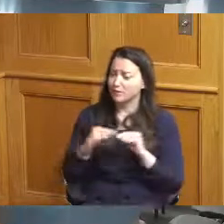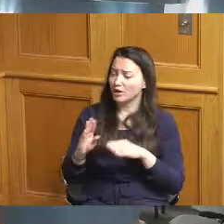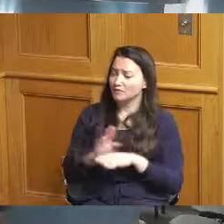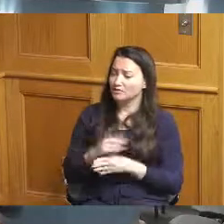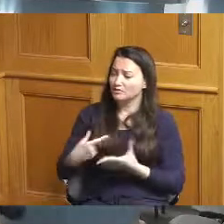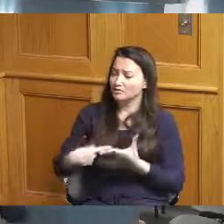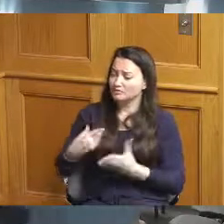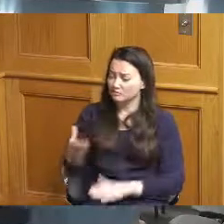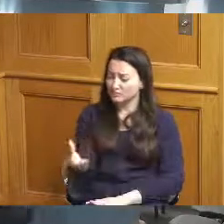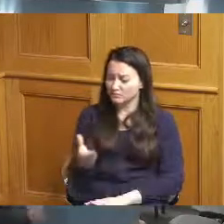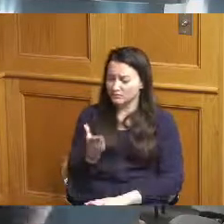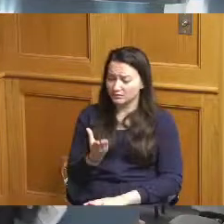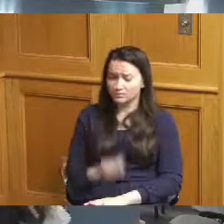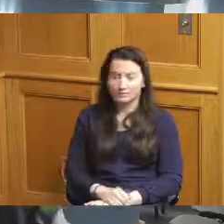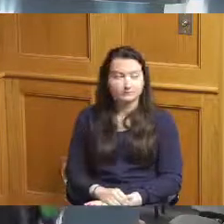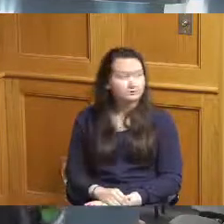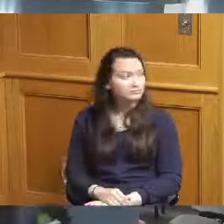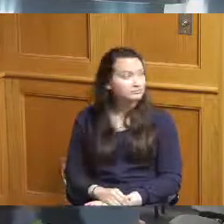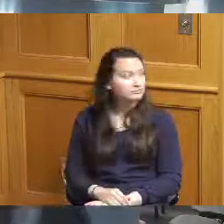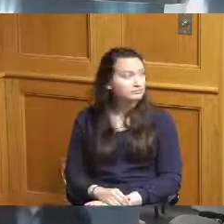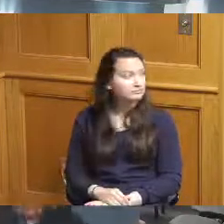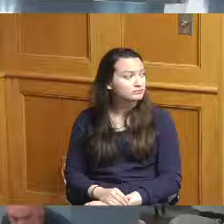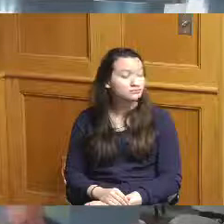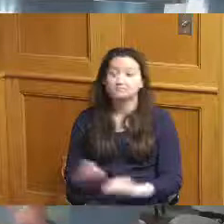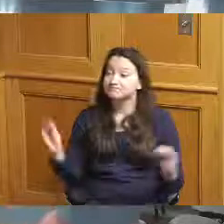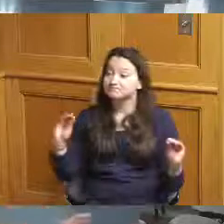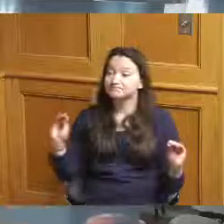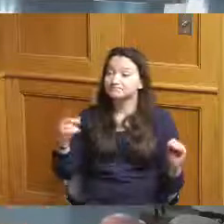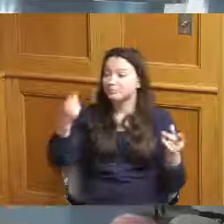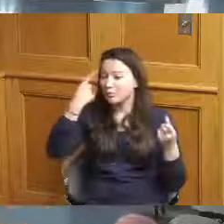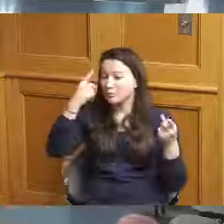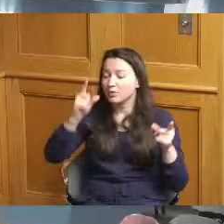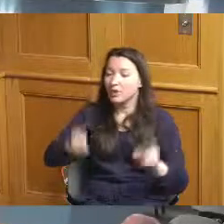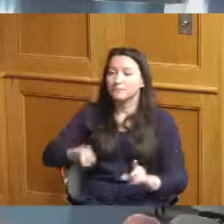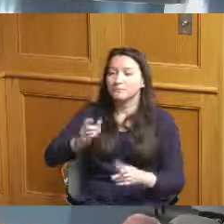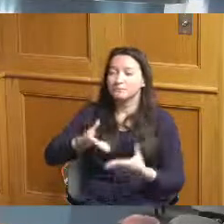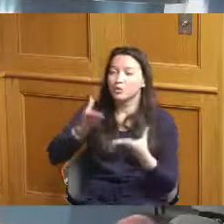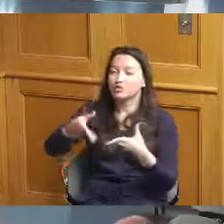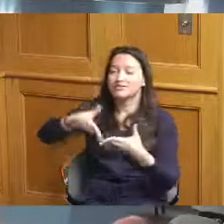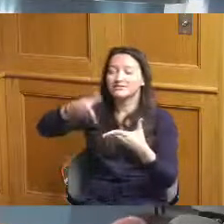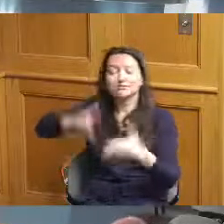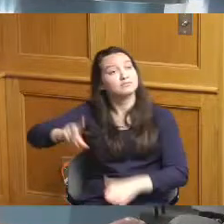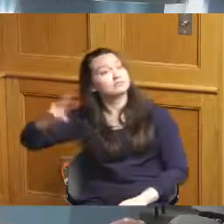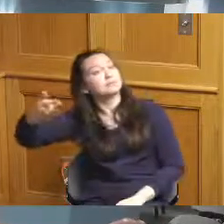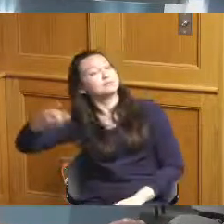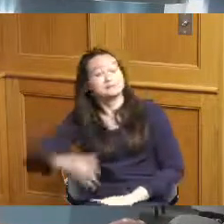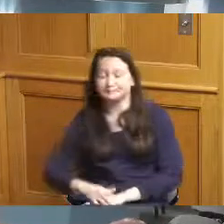before the Board hearing that I'd like to make a motion to adjourn second Commissioner